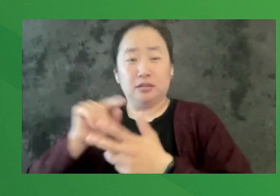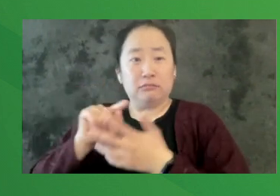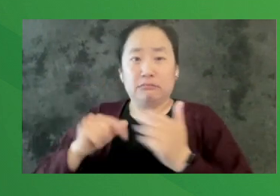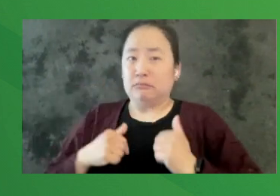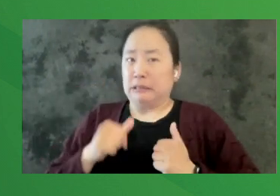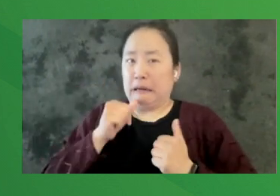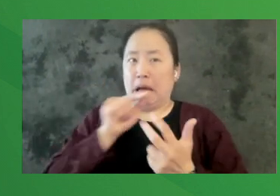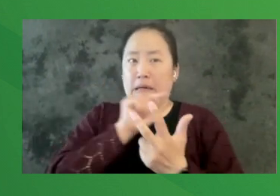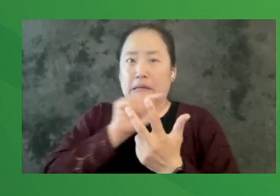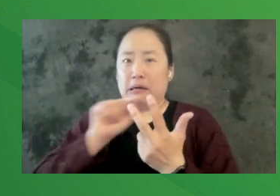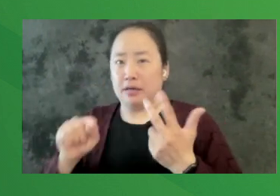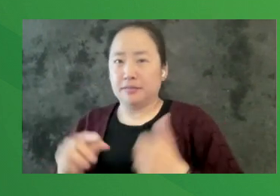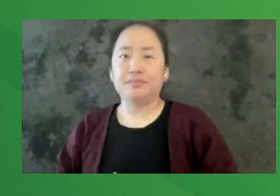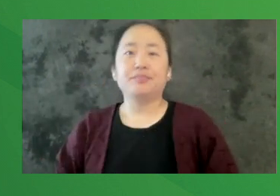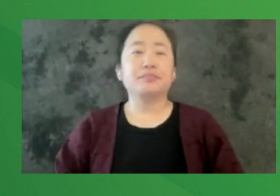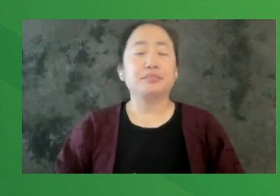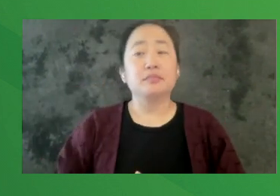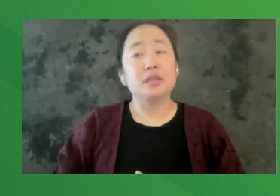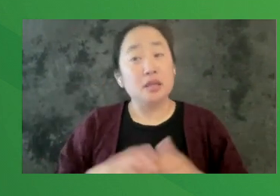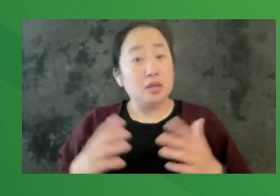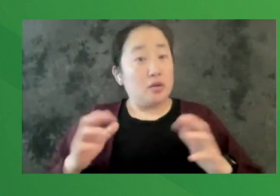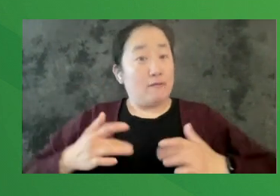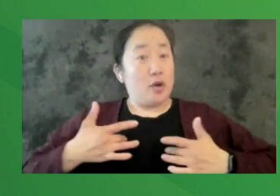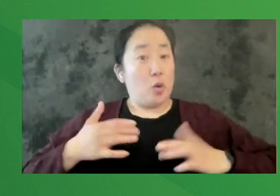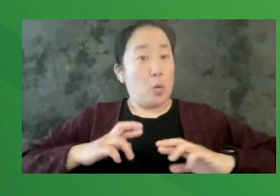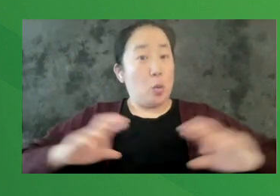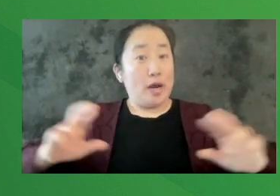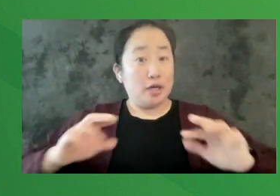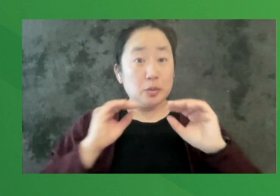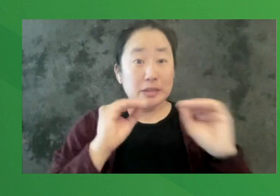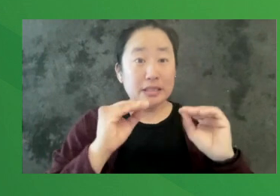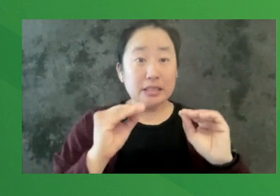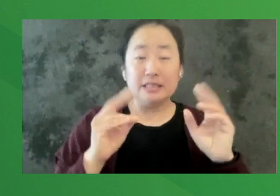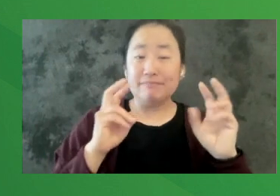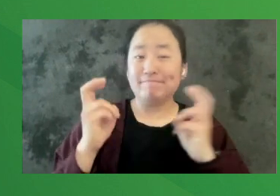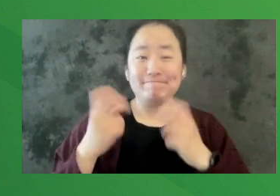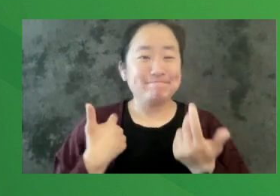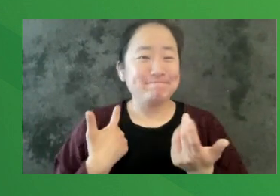prepared to teach about the topic. They lack resources. So, this is something else we might